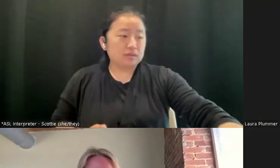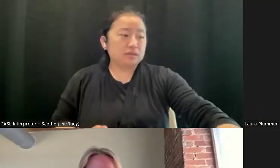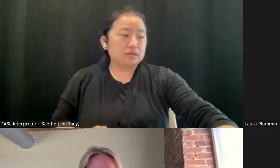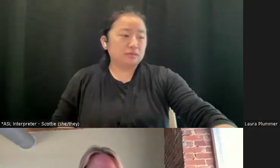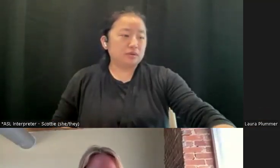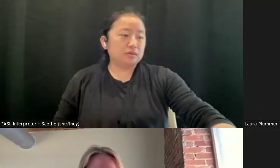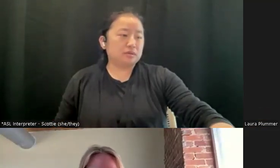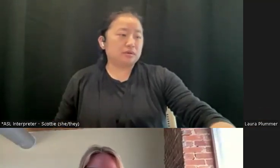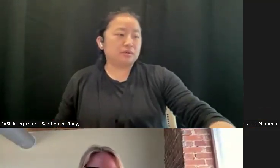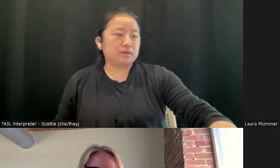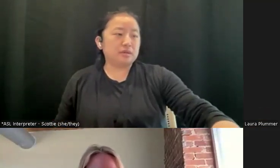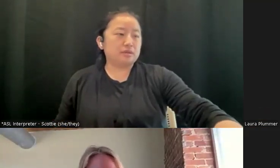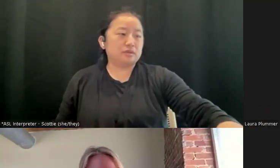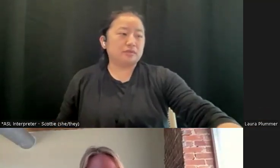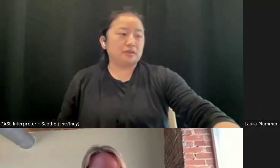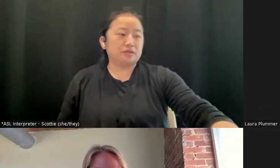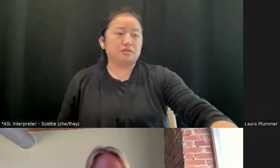Laura: You're good to God. >> Melinda: Perfect.